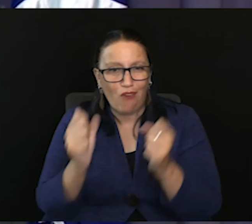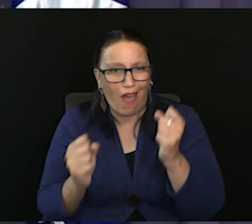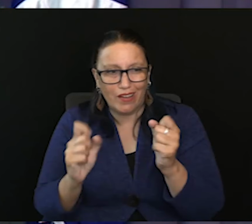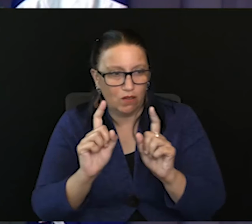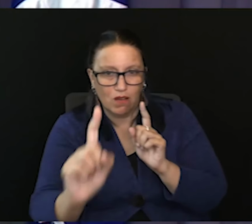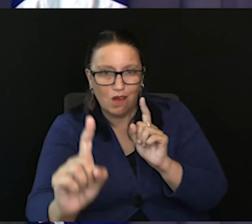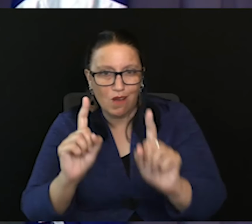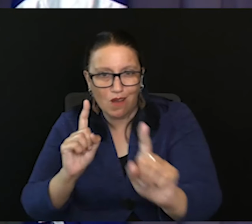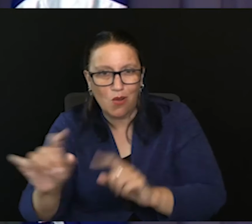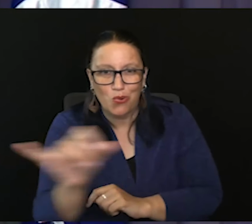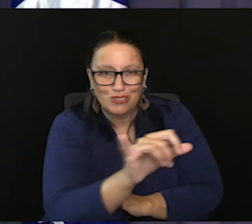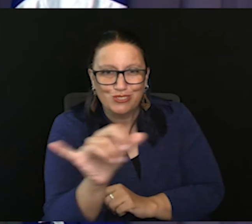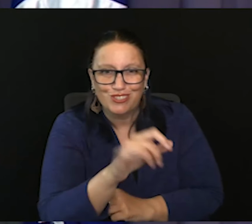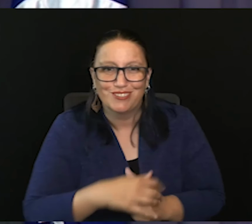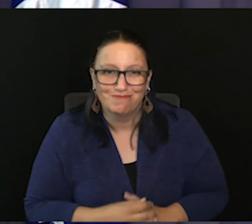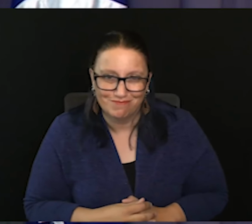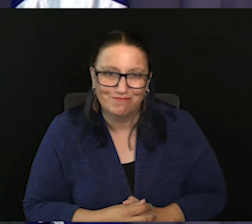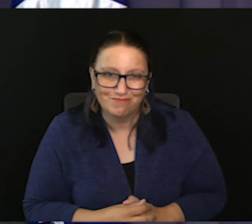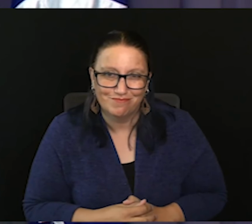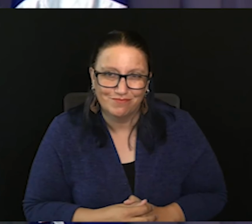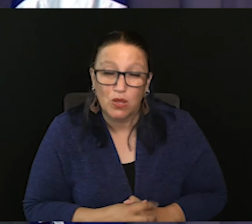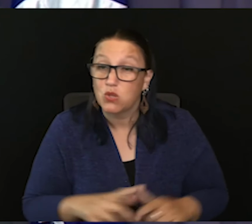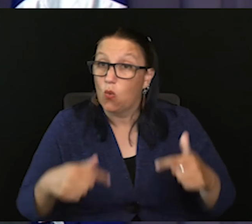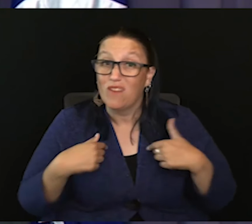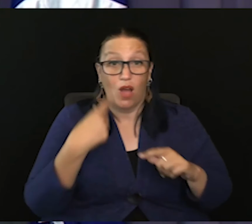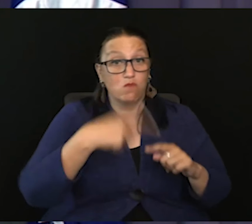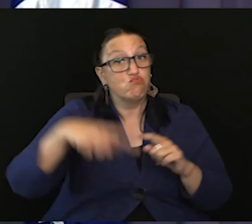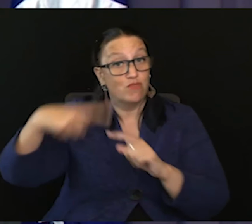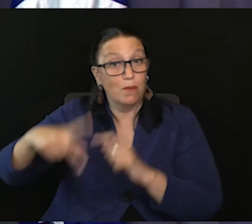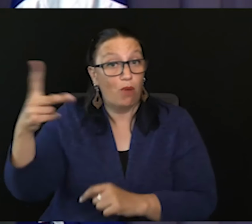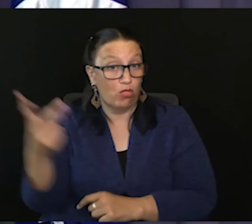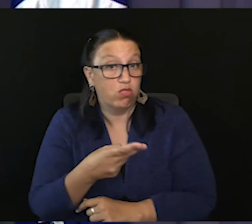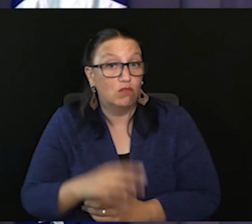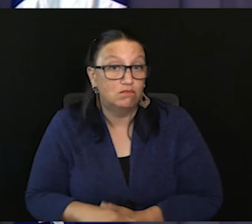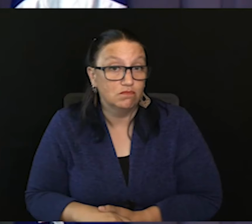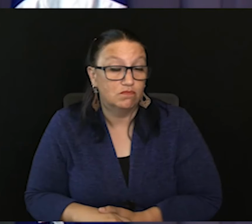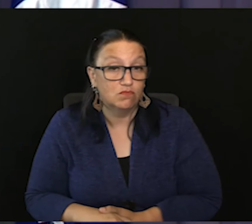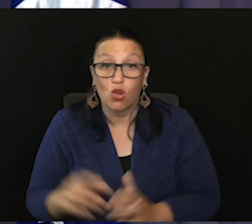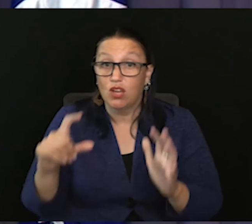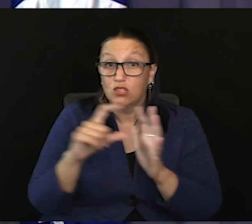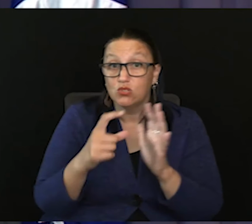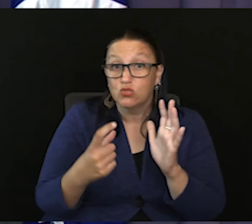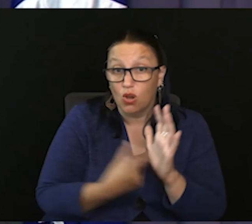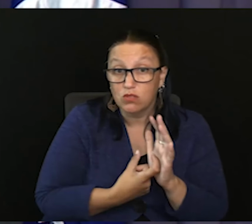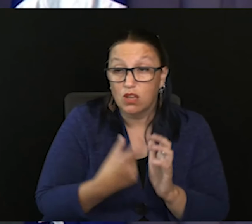So both are important and decisions will be made whether one of these oral treatments is the right thing to use or indeed another drug,